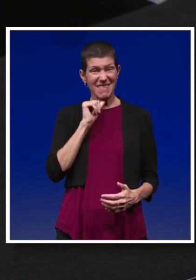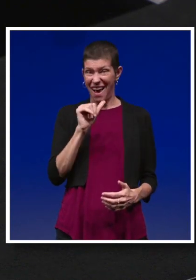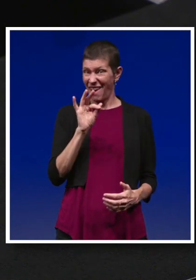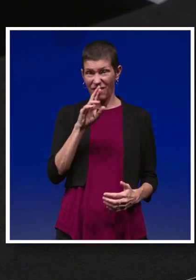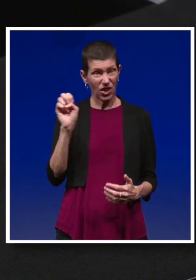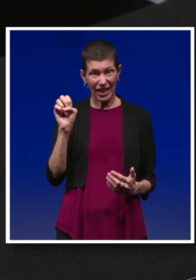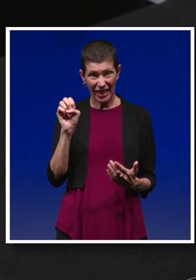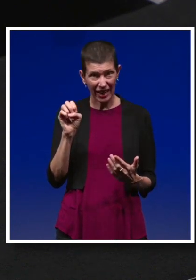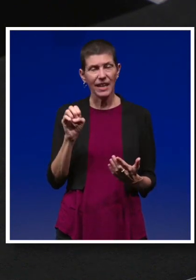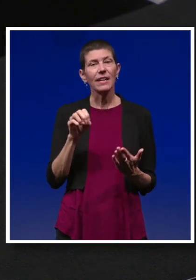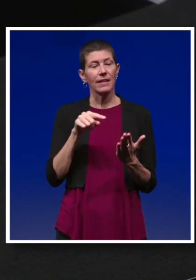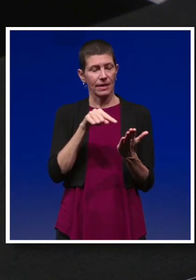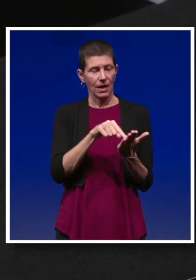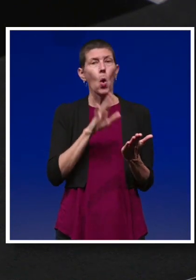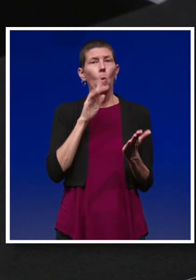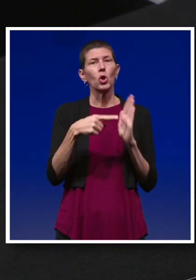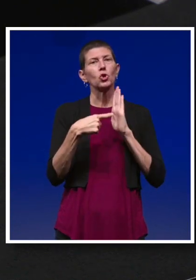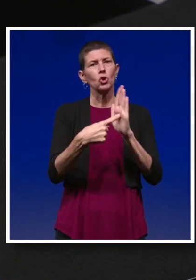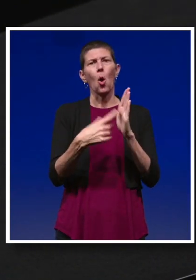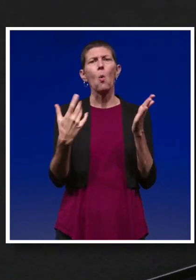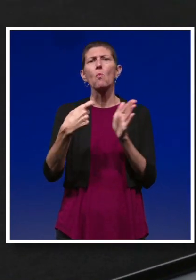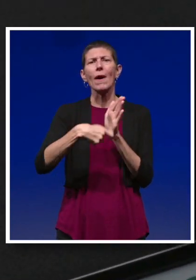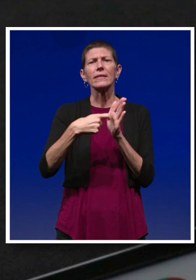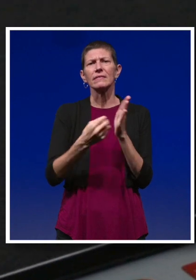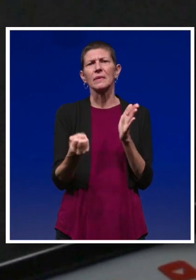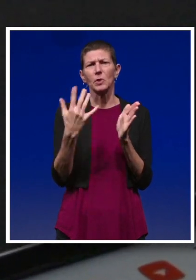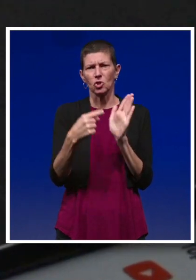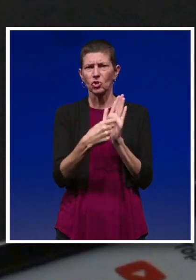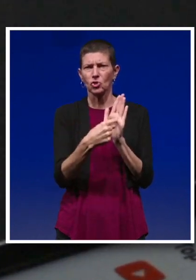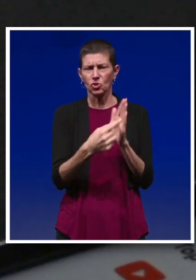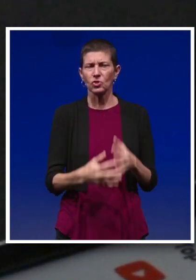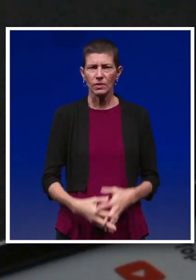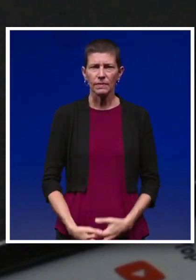If the app is not free, it will always display a price tag.